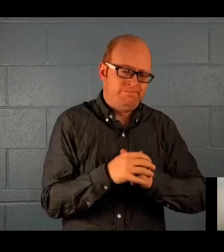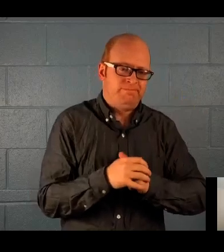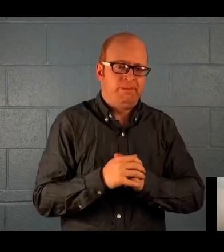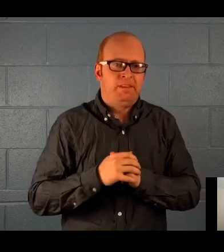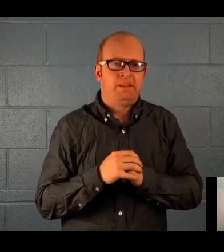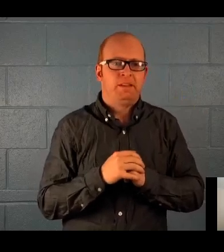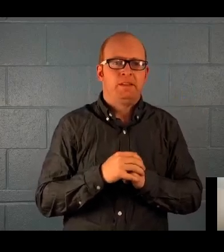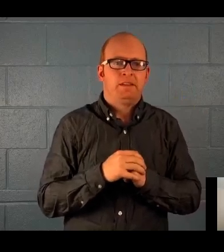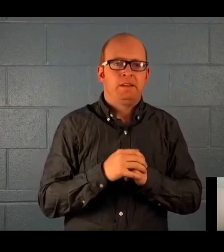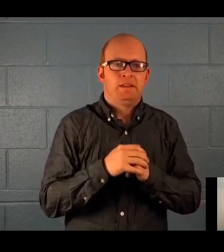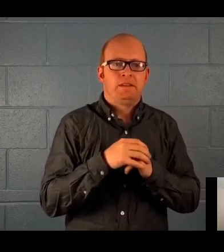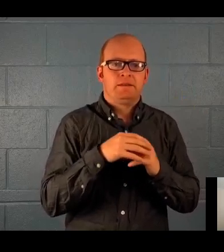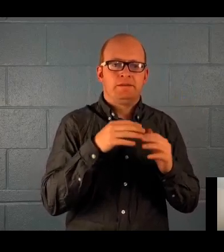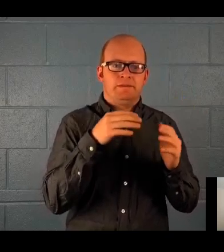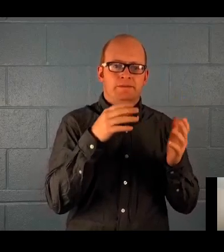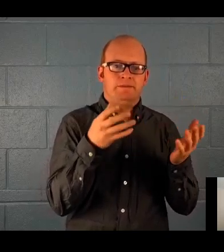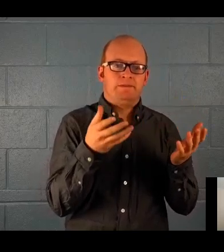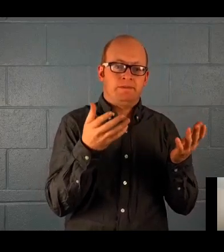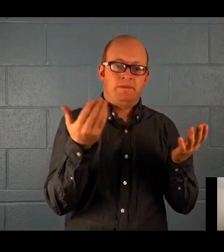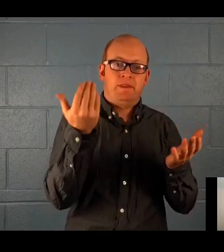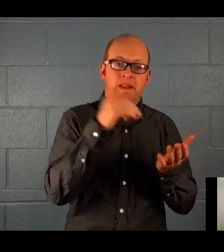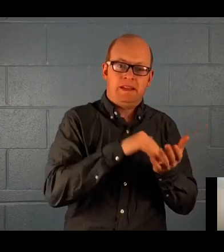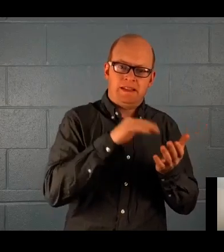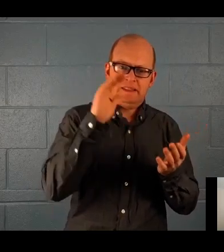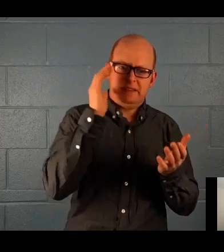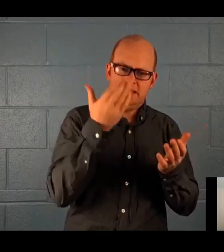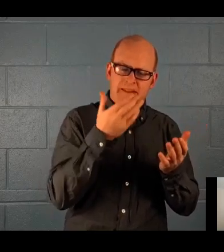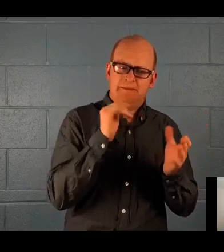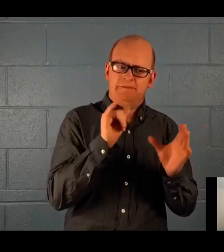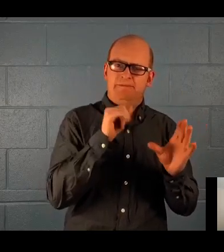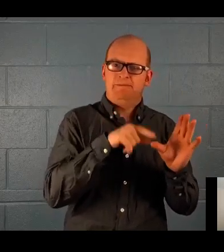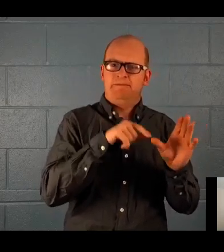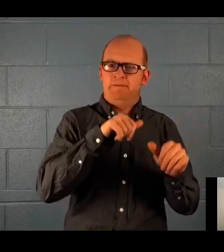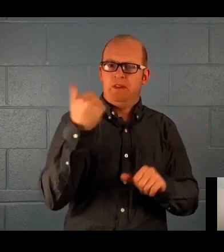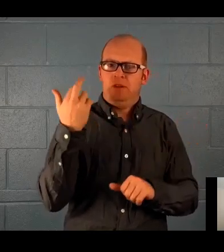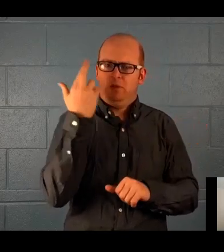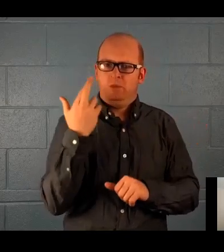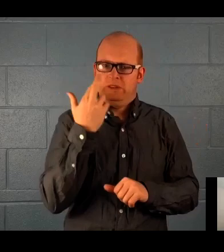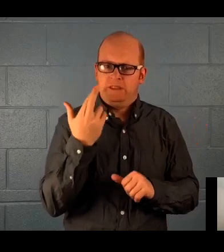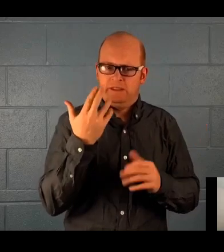Even though it ultimately did get to the outer segment, its transport there seemed to be slowed.